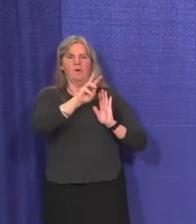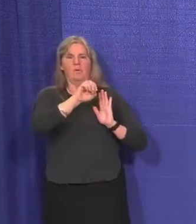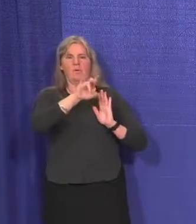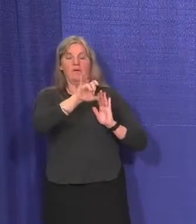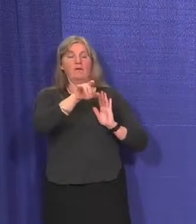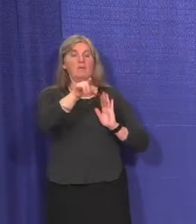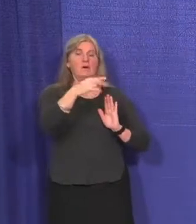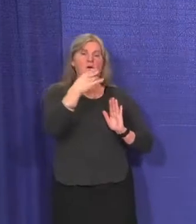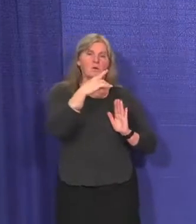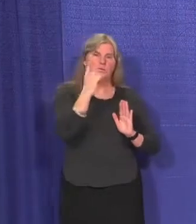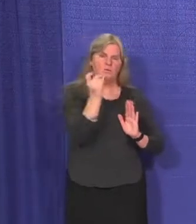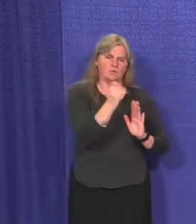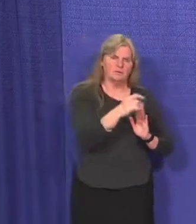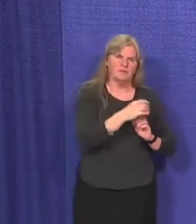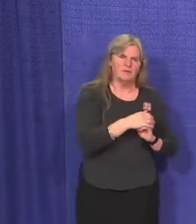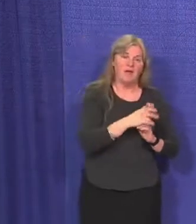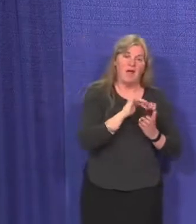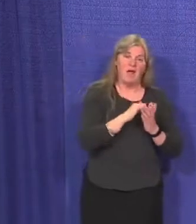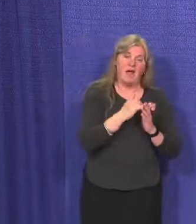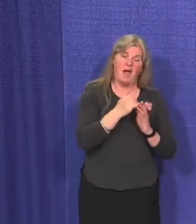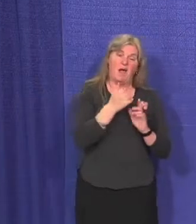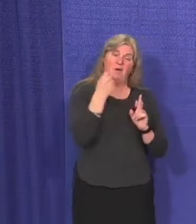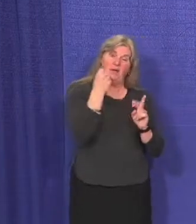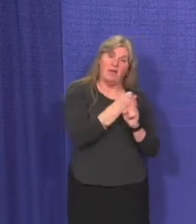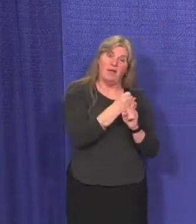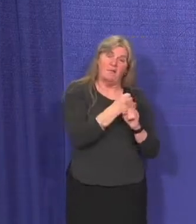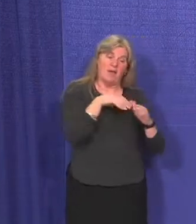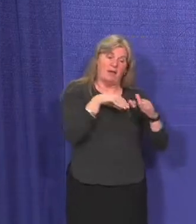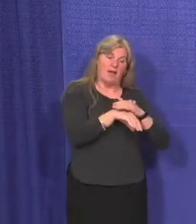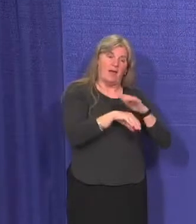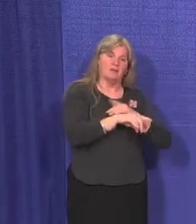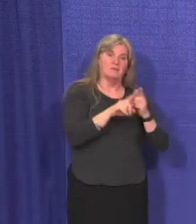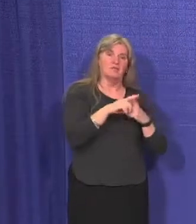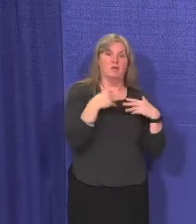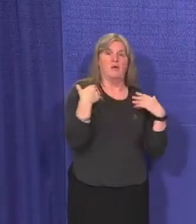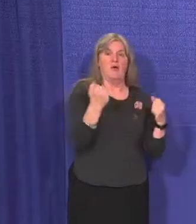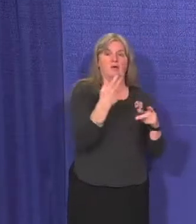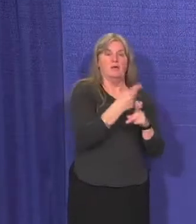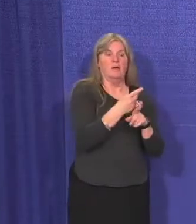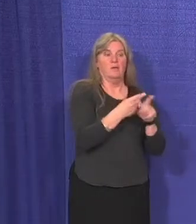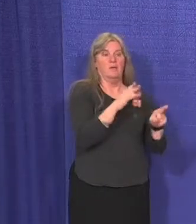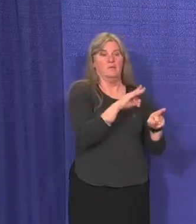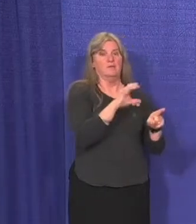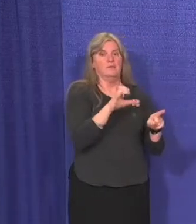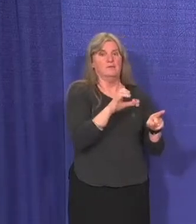third wave recognizing the --